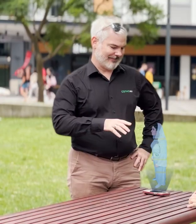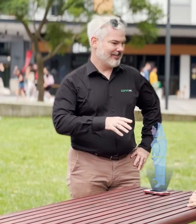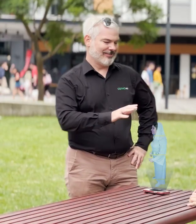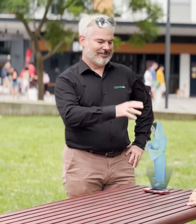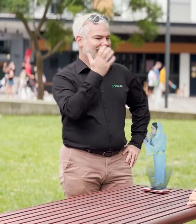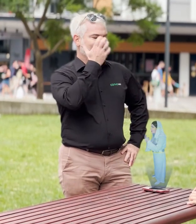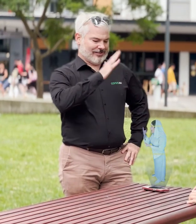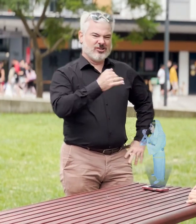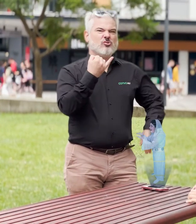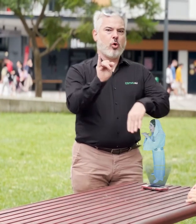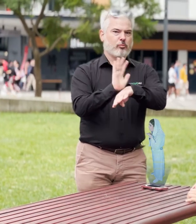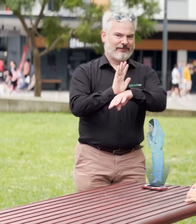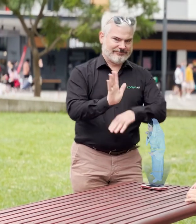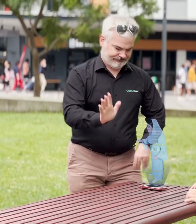Oh… sorry about that, wrong movie!